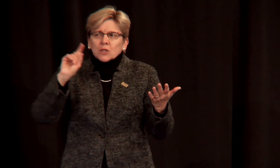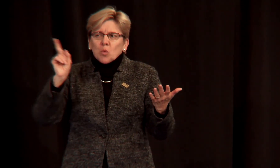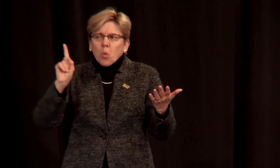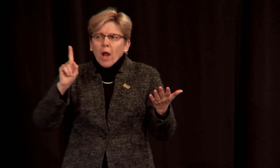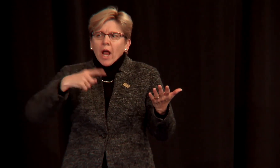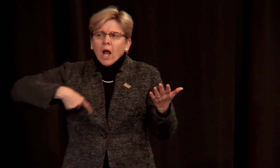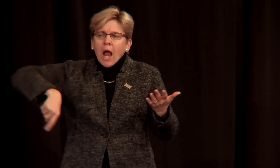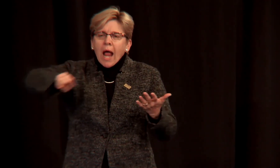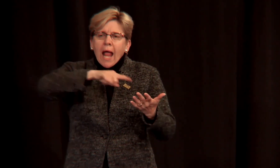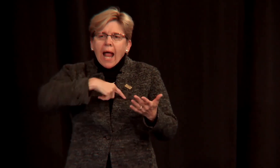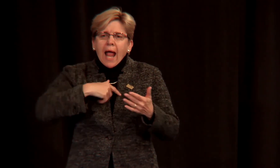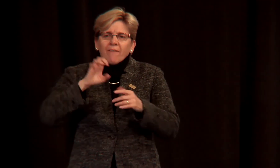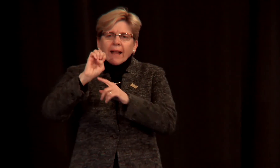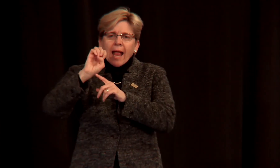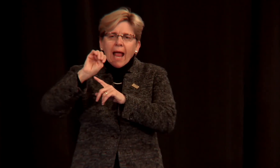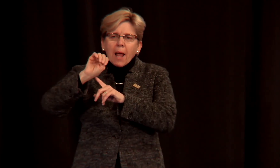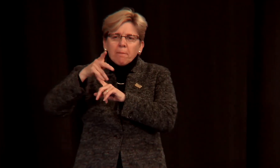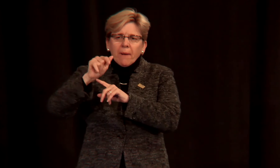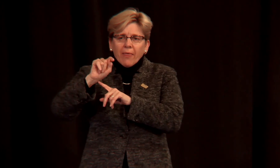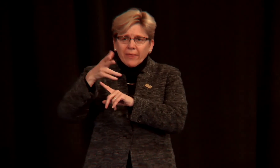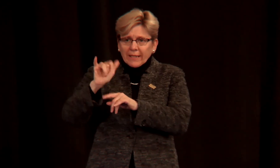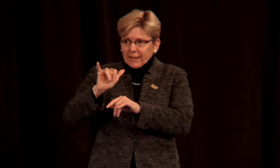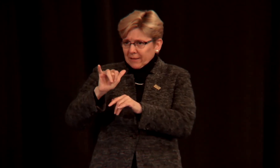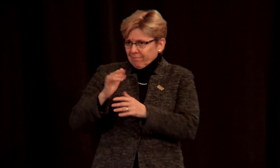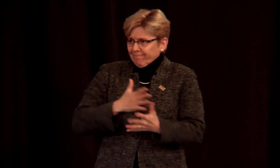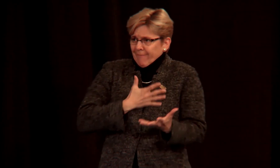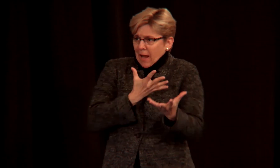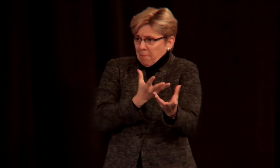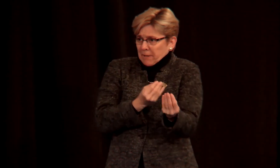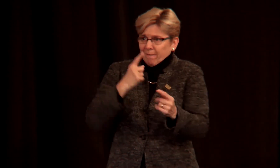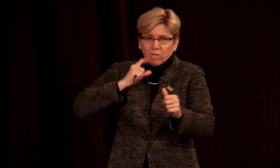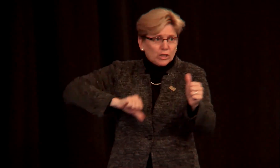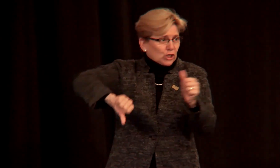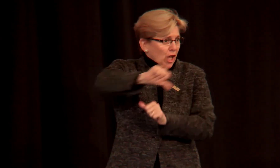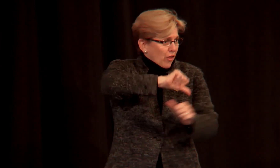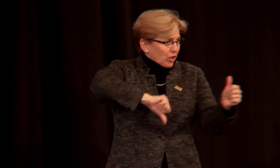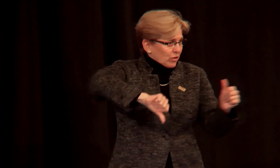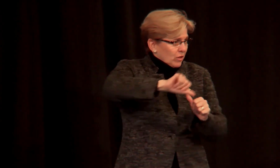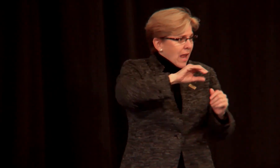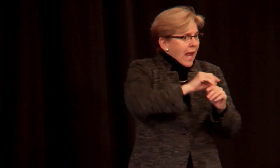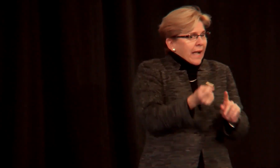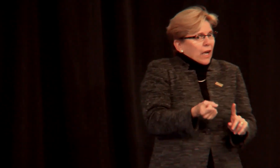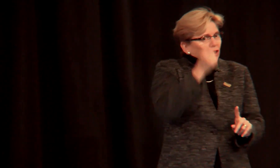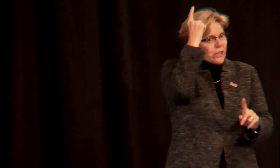And that's where I have empathy and we all need to have empathy for each other,